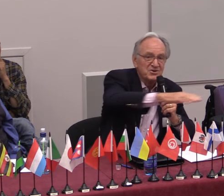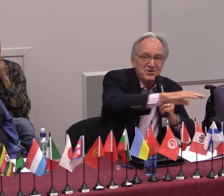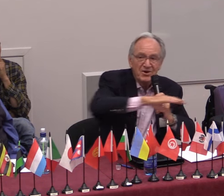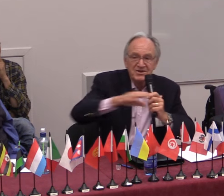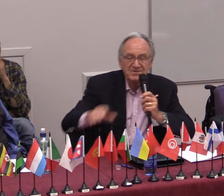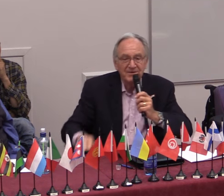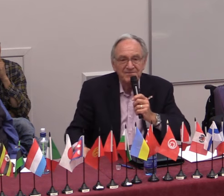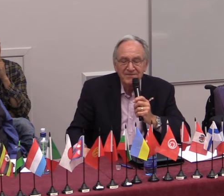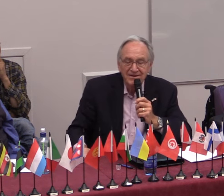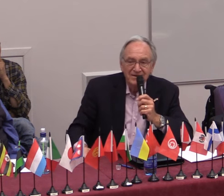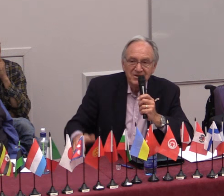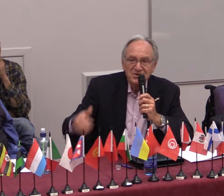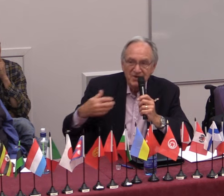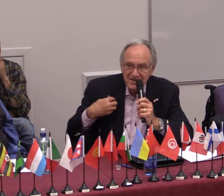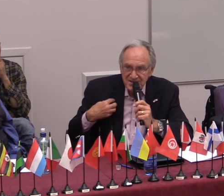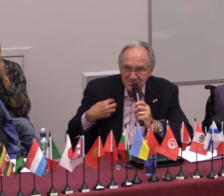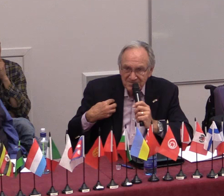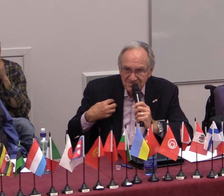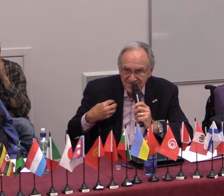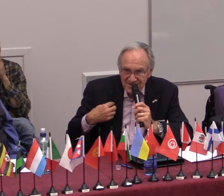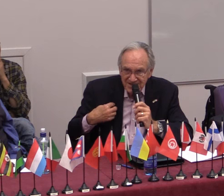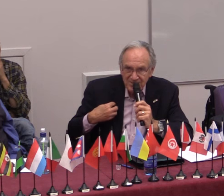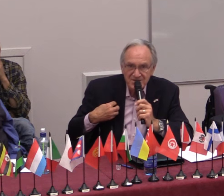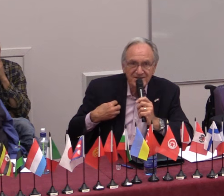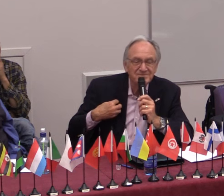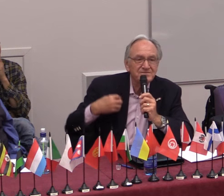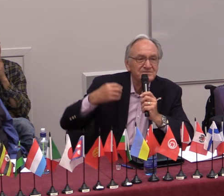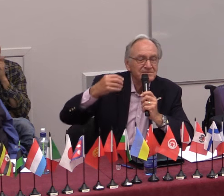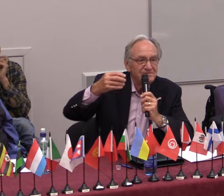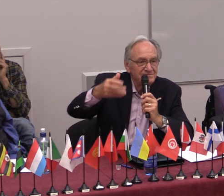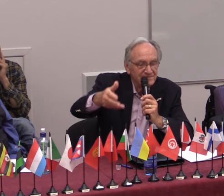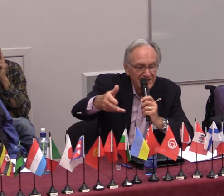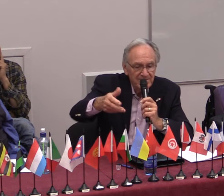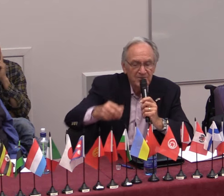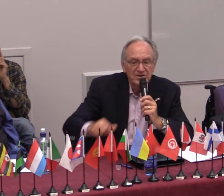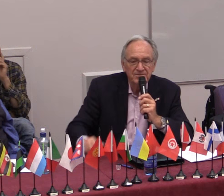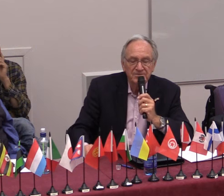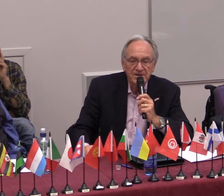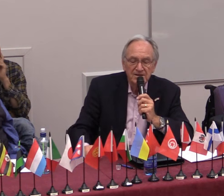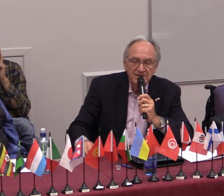dollars to do all this plumbing. So I sent my staff person out, he met with them and